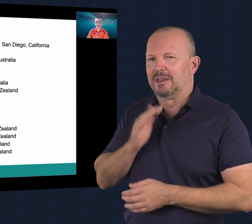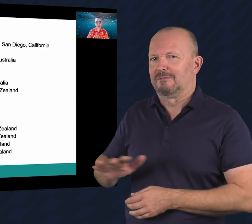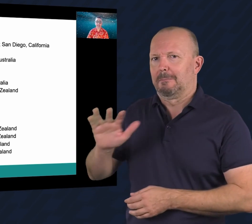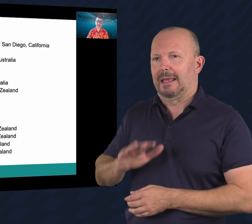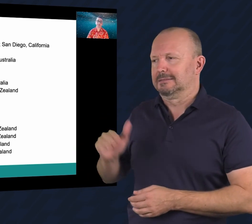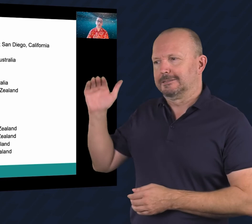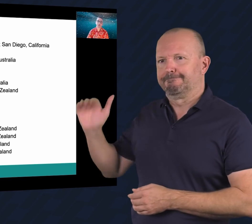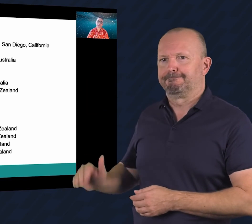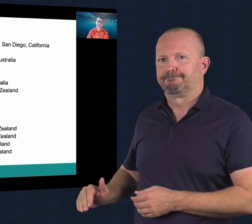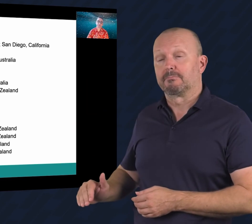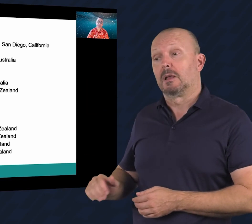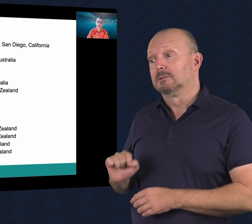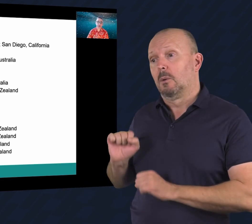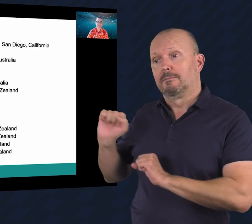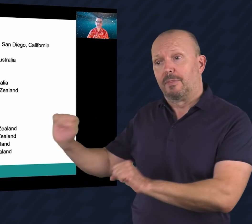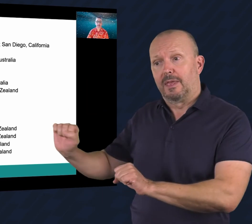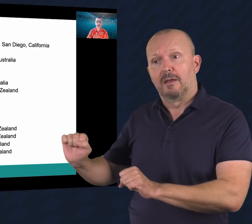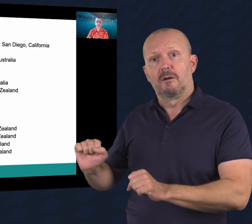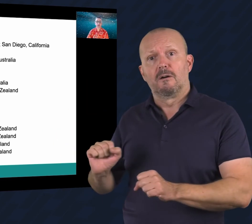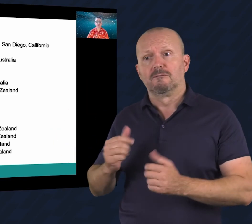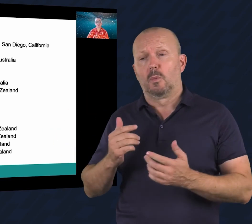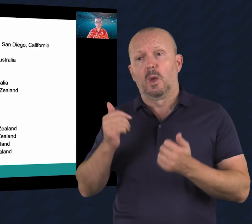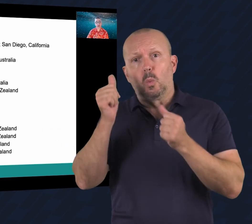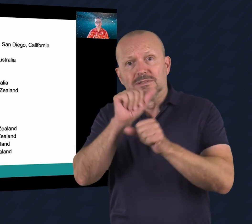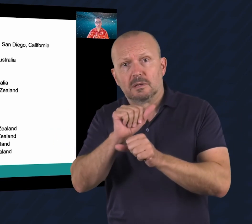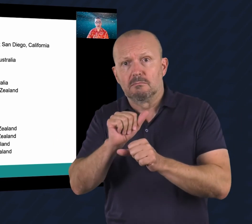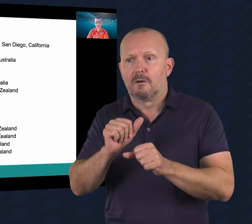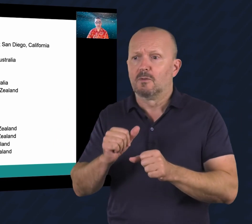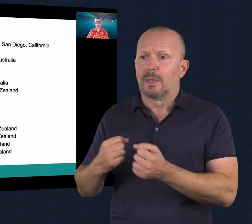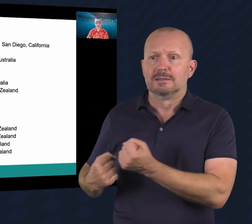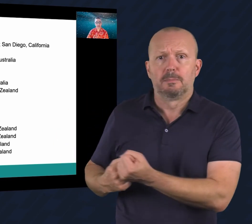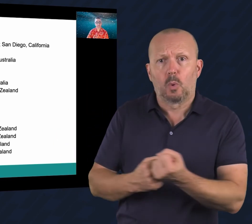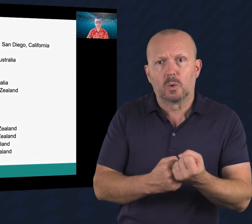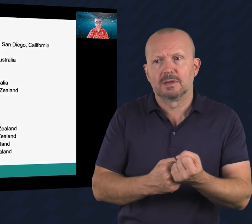I'd like to thank them for their wisdom, for their grace, and for their critical advice throughout this process.